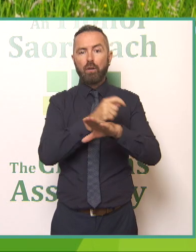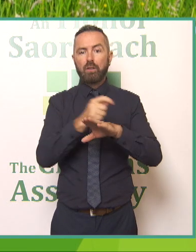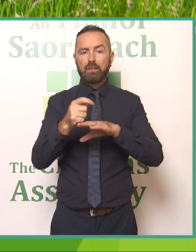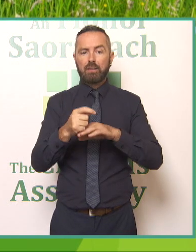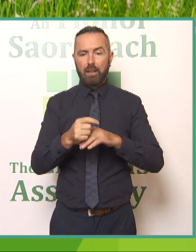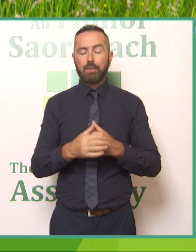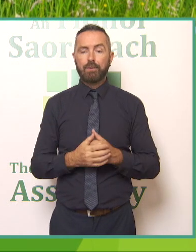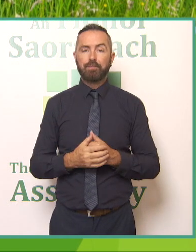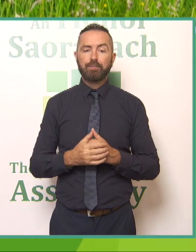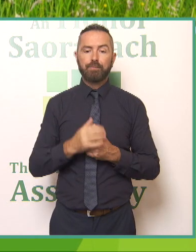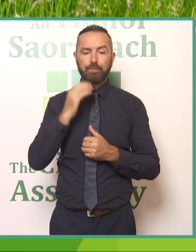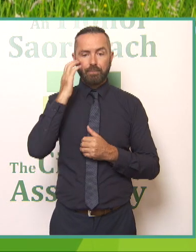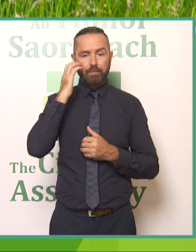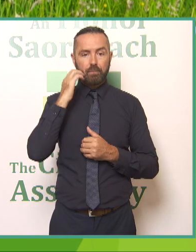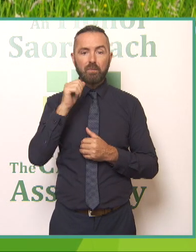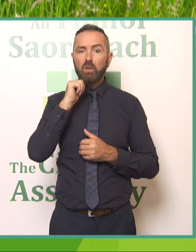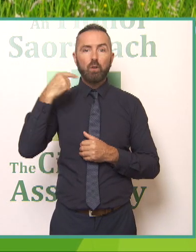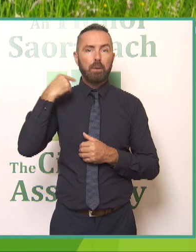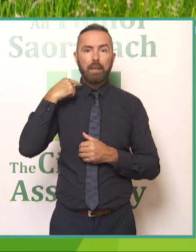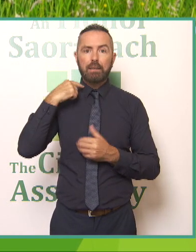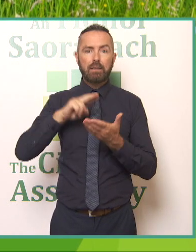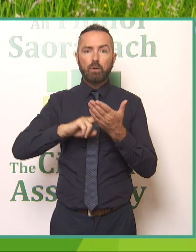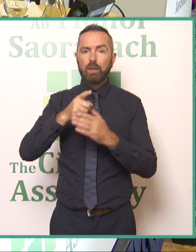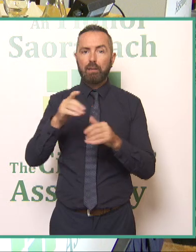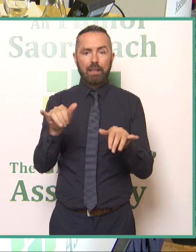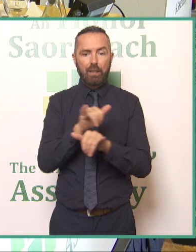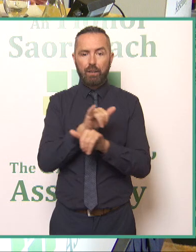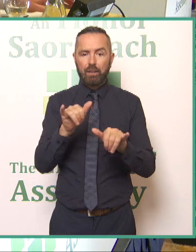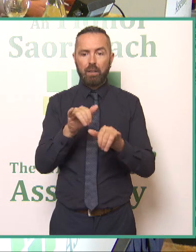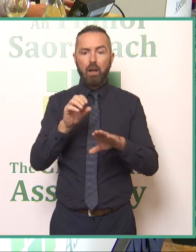there's no pesticides used on that as well um and then they're doing the right hand side is actually